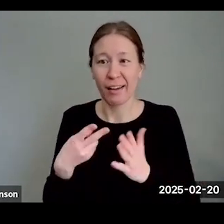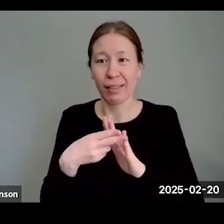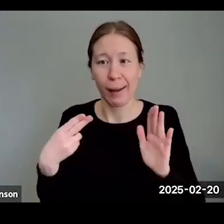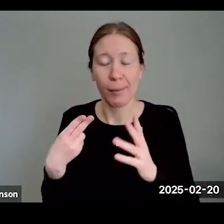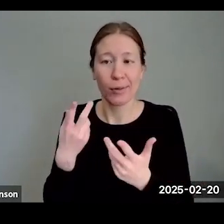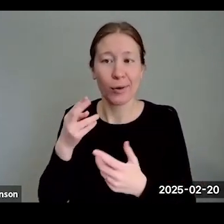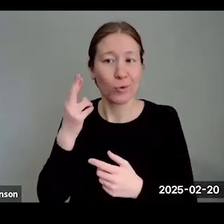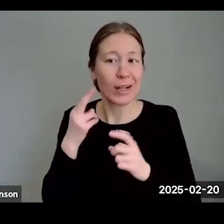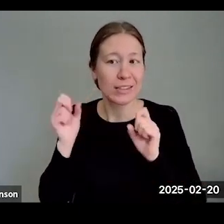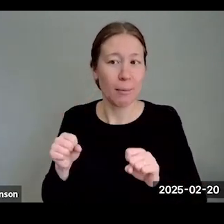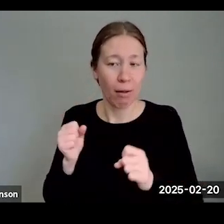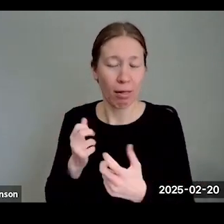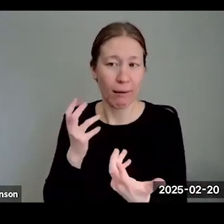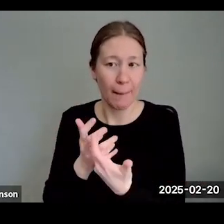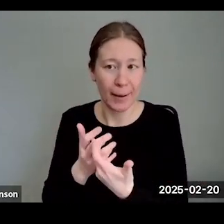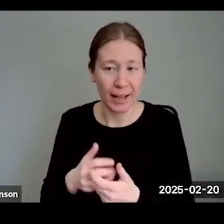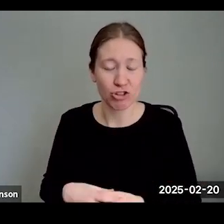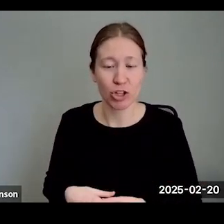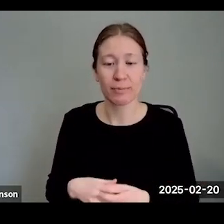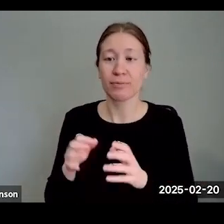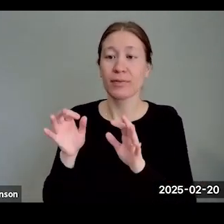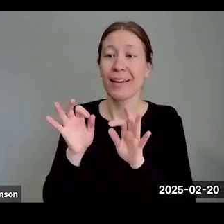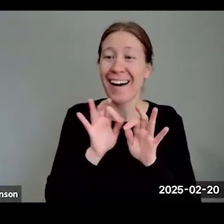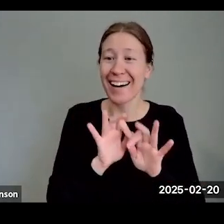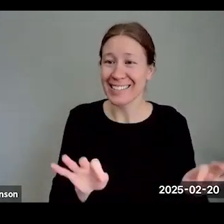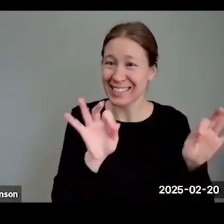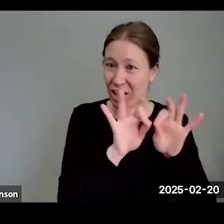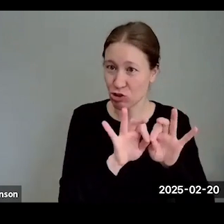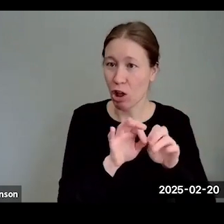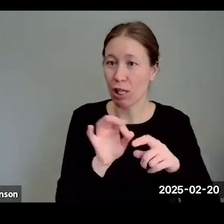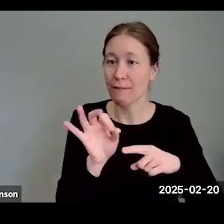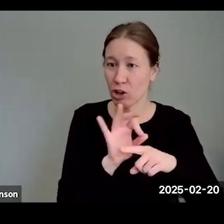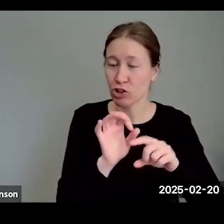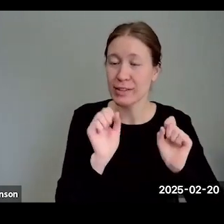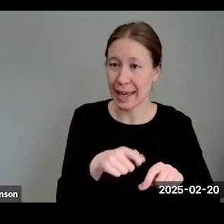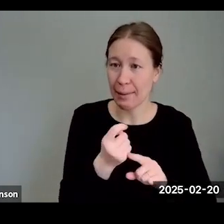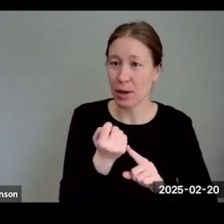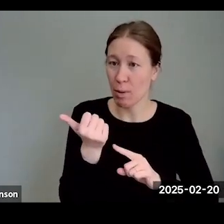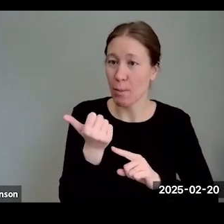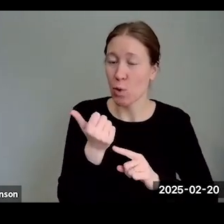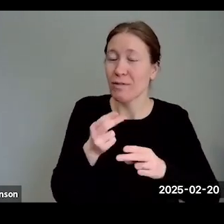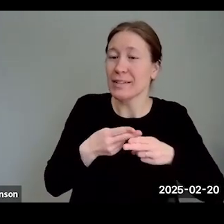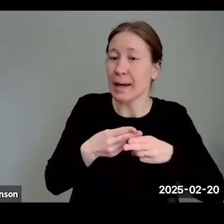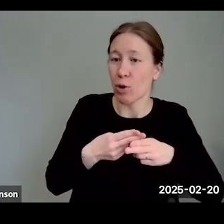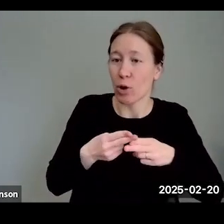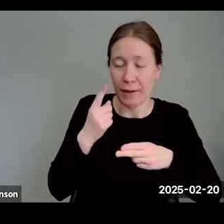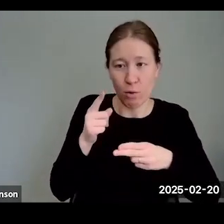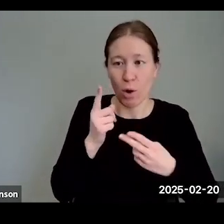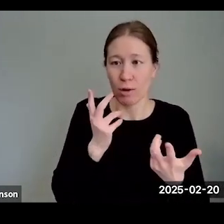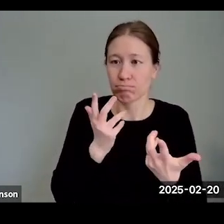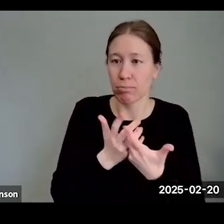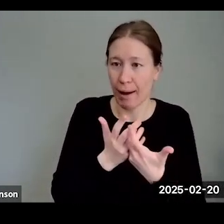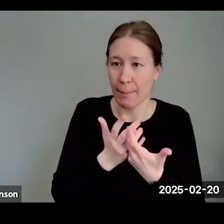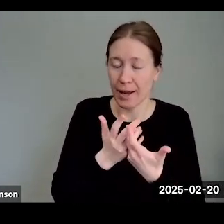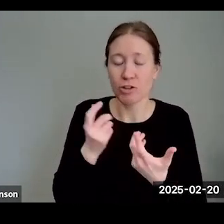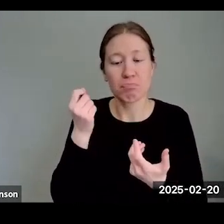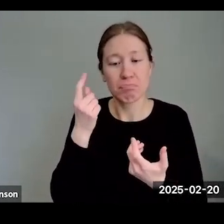Essential functions of a job can also be removed temporarily, as part of a reasonable accommodation, to allow an employee time to, maybe,